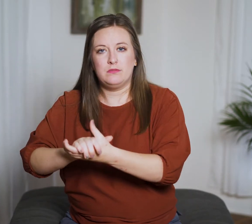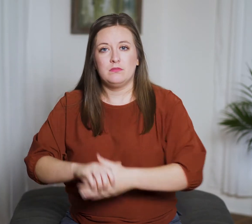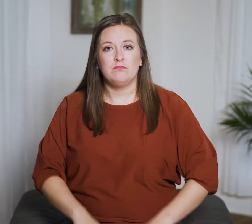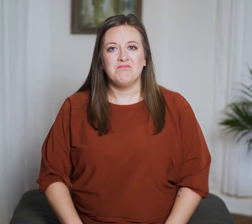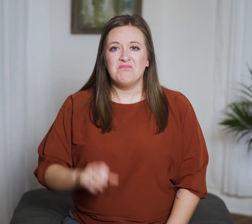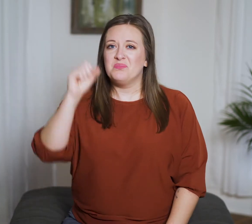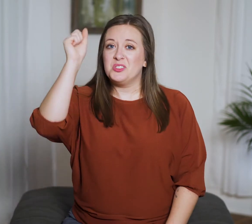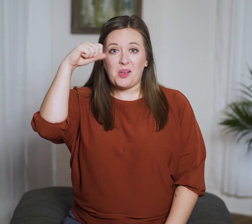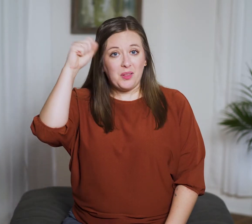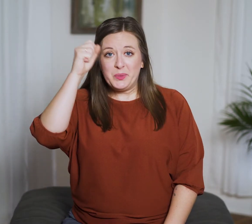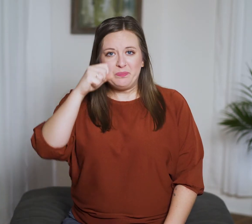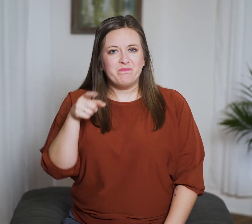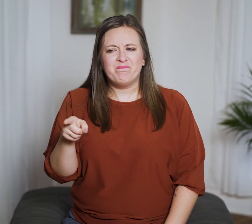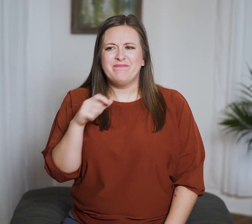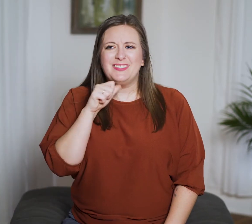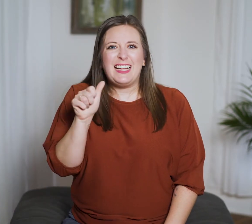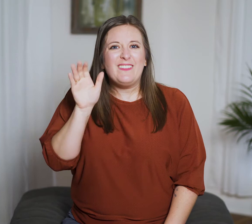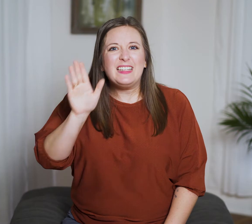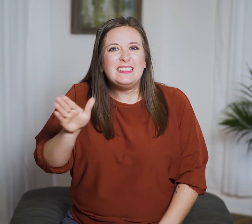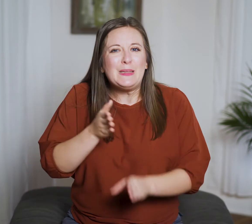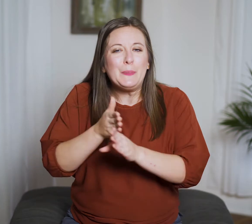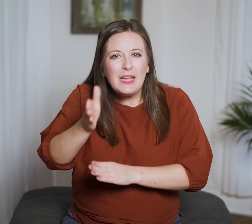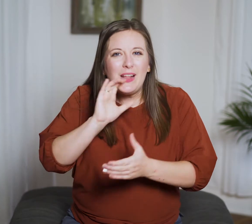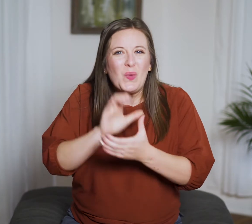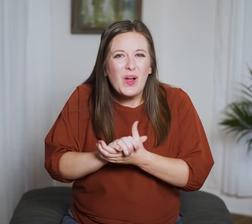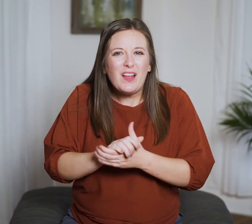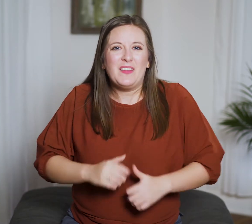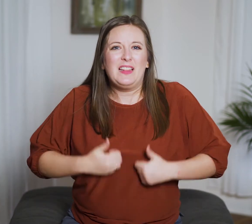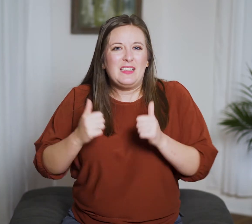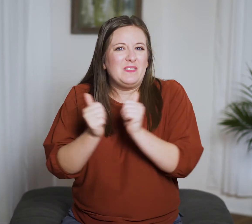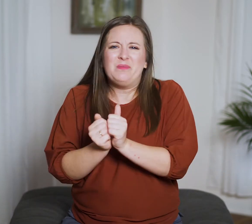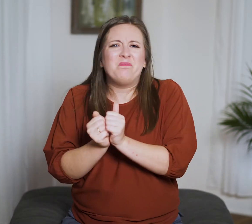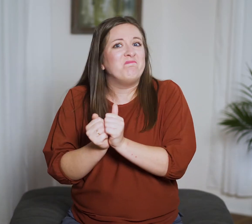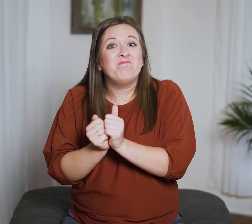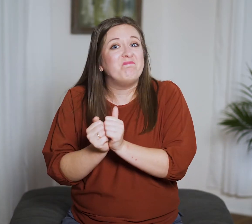But with Solomon, not even his main wife lives in the main house.